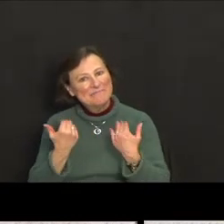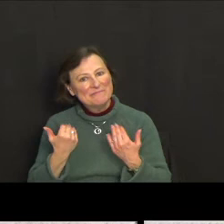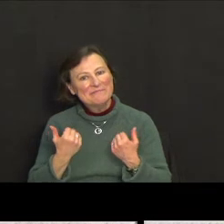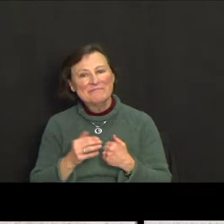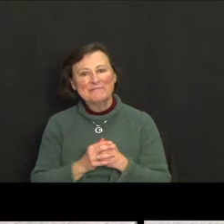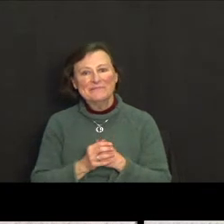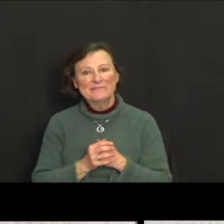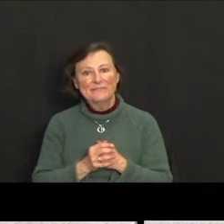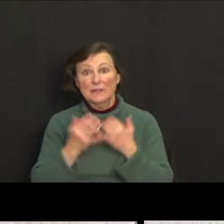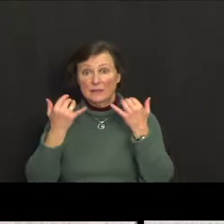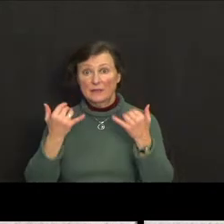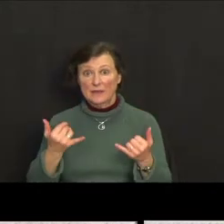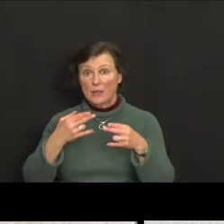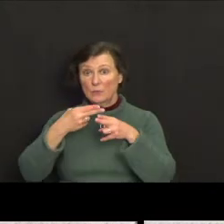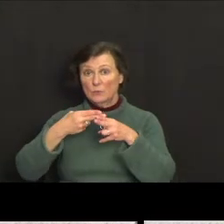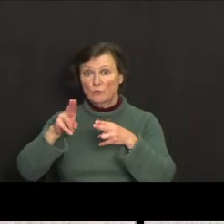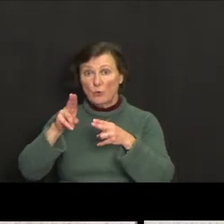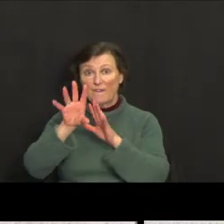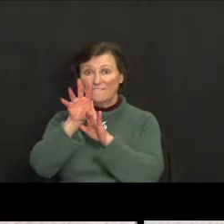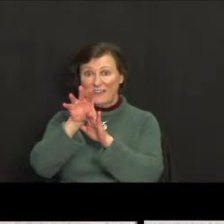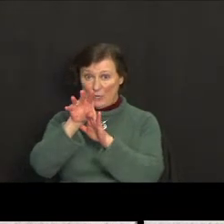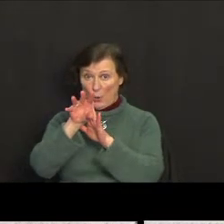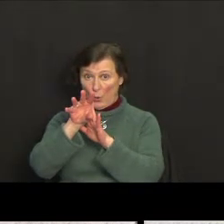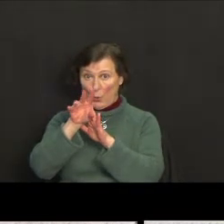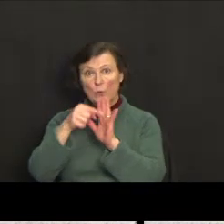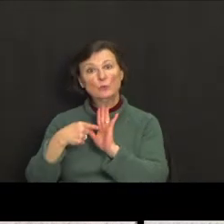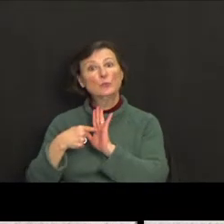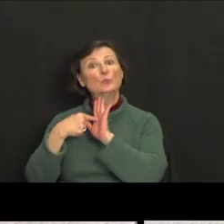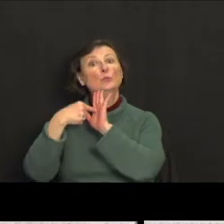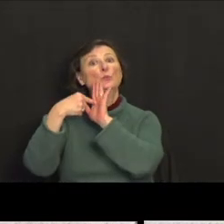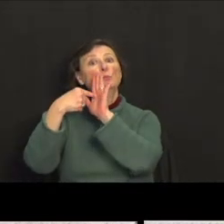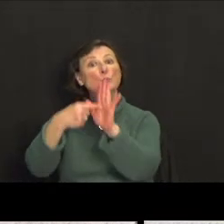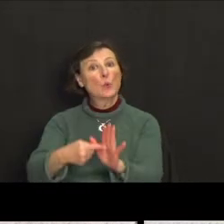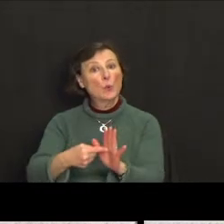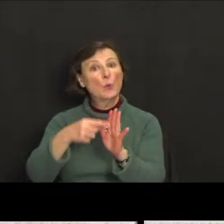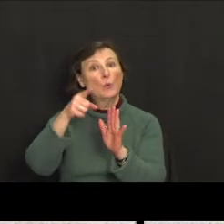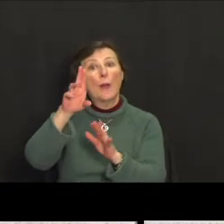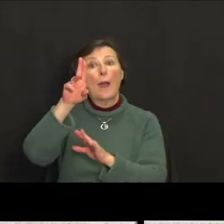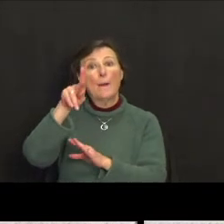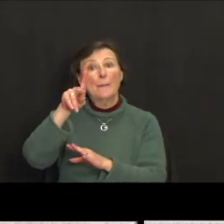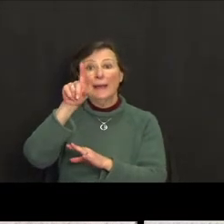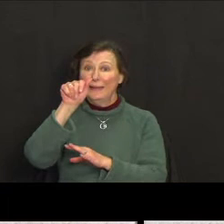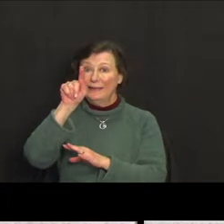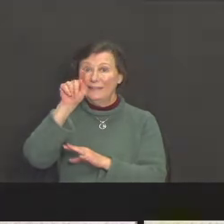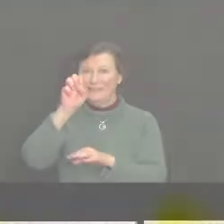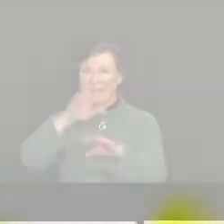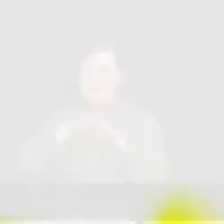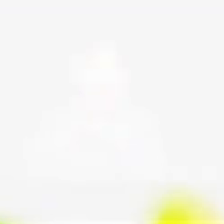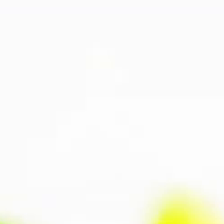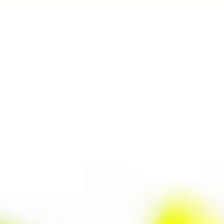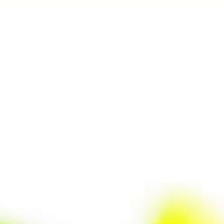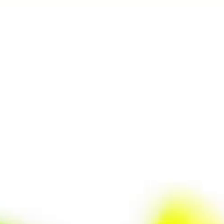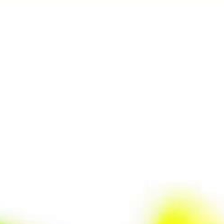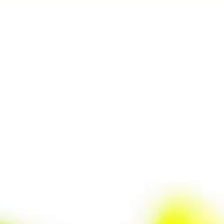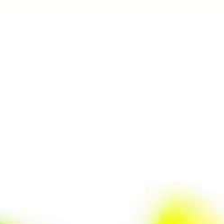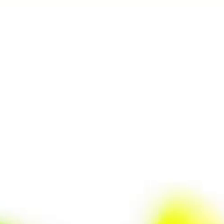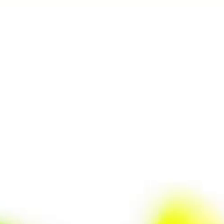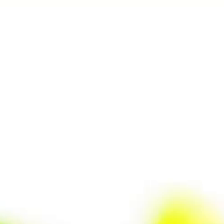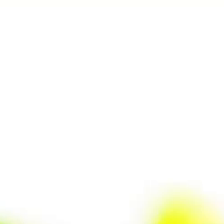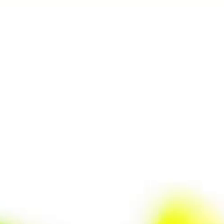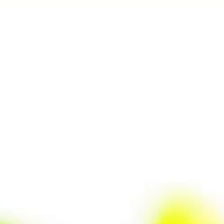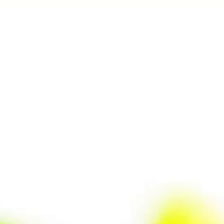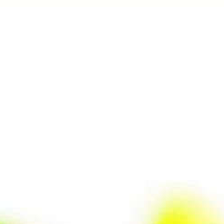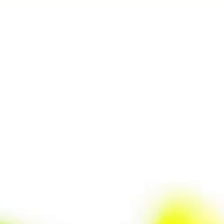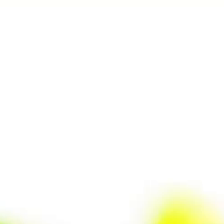now we have a short video to show you, the update on the prayer flags.